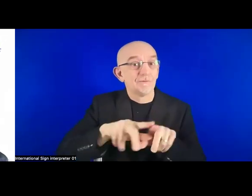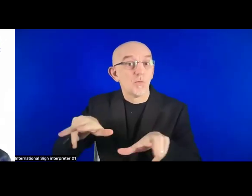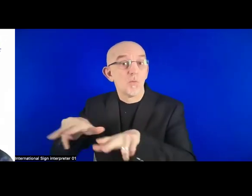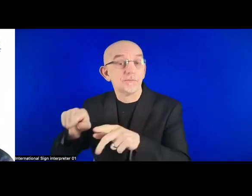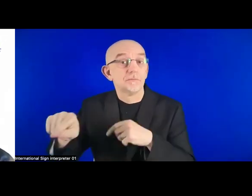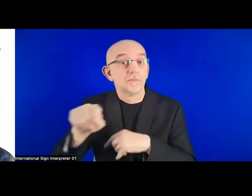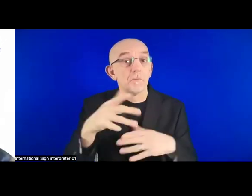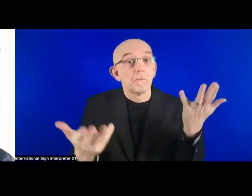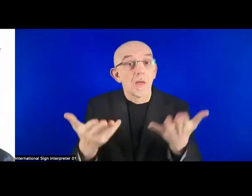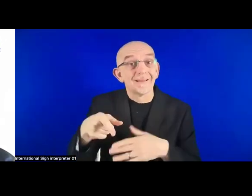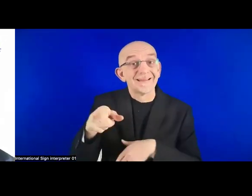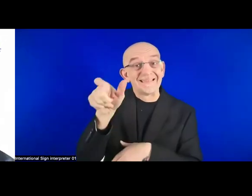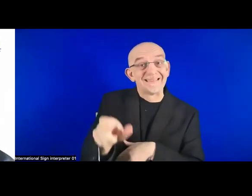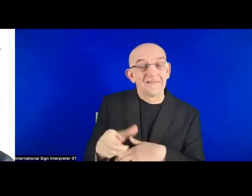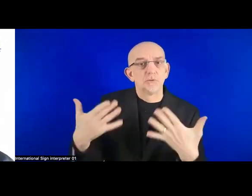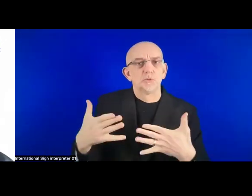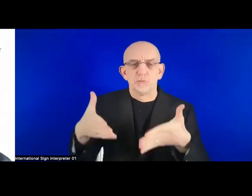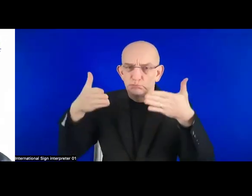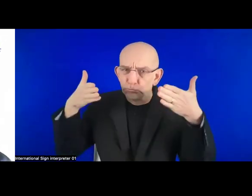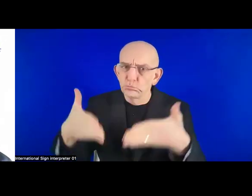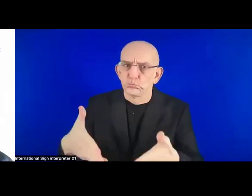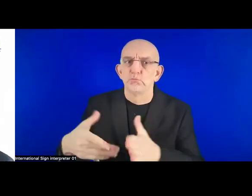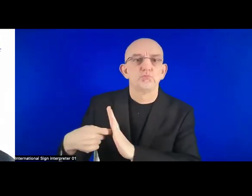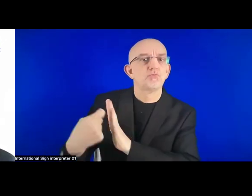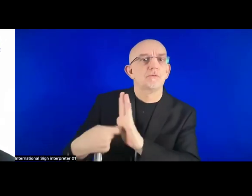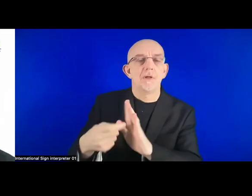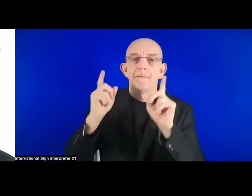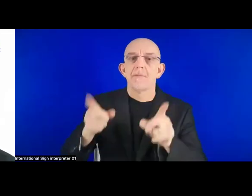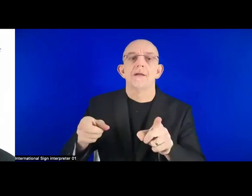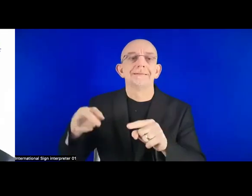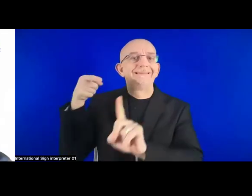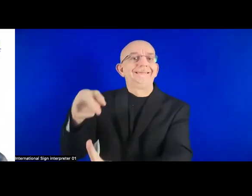new organisations for further secondments.